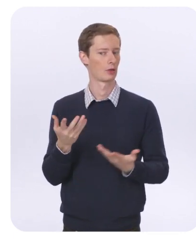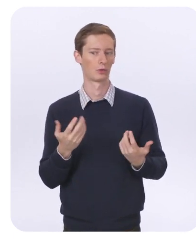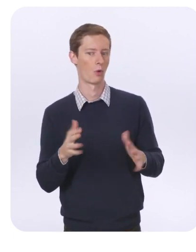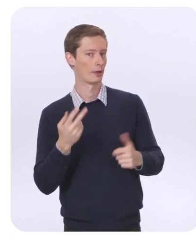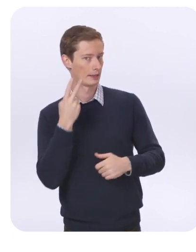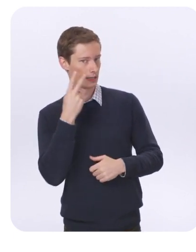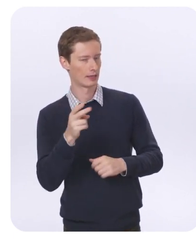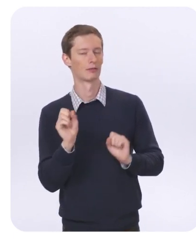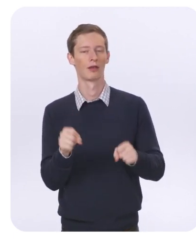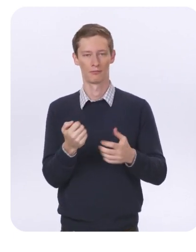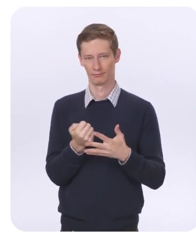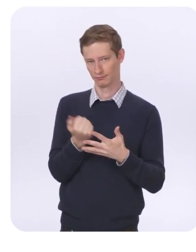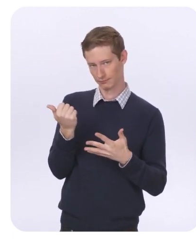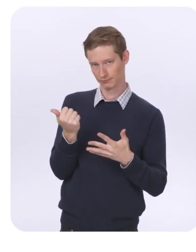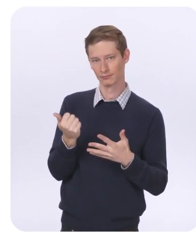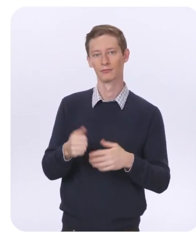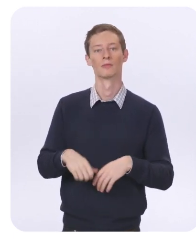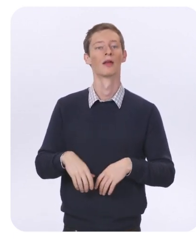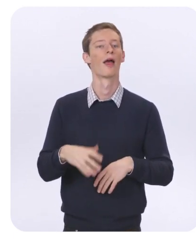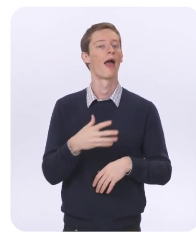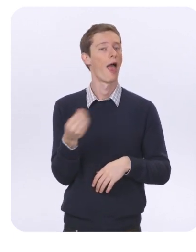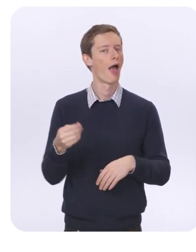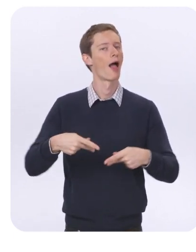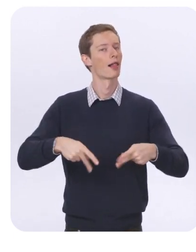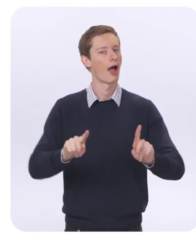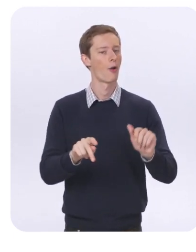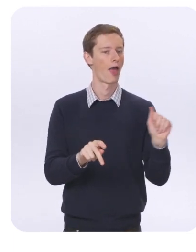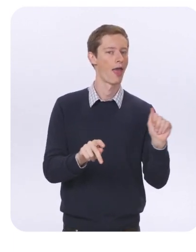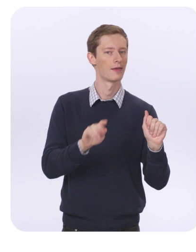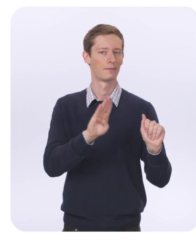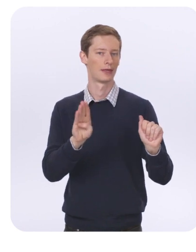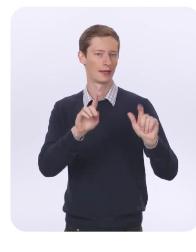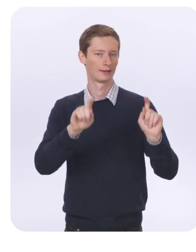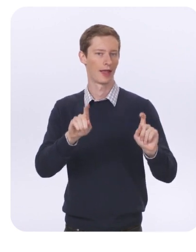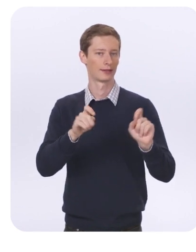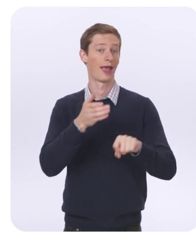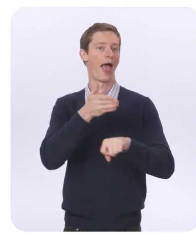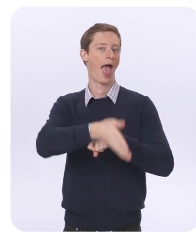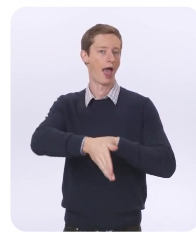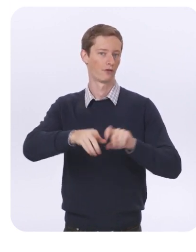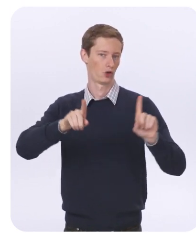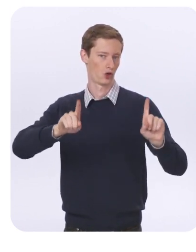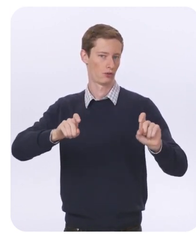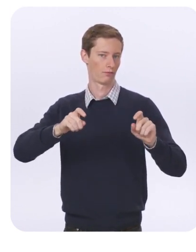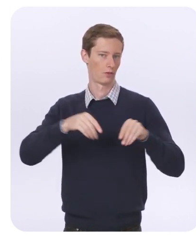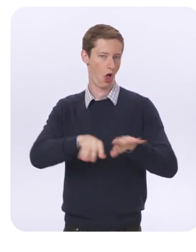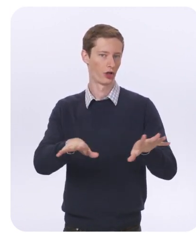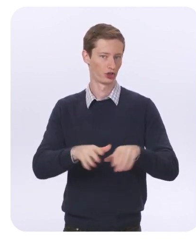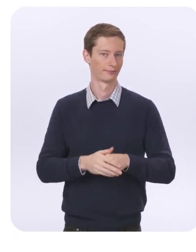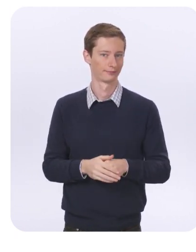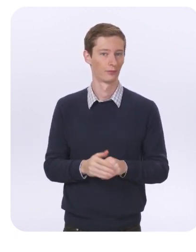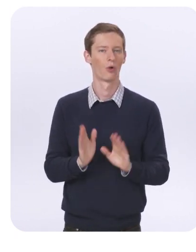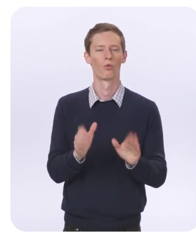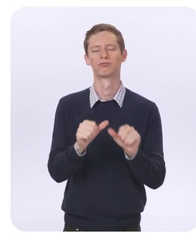Now let’s talk about Meta Quest+ You may have heard about our new platform subscription service called Meta Quest+